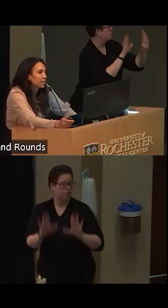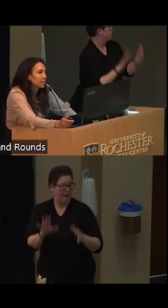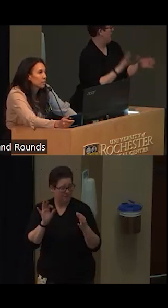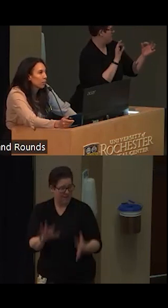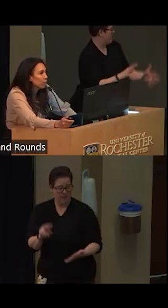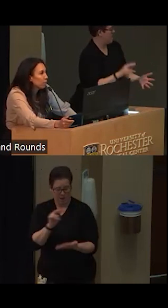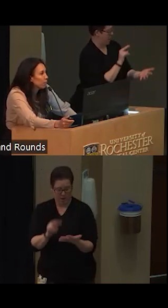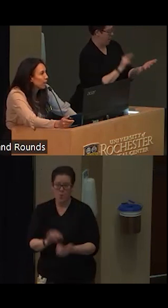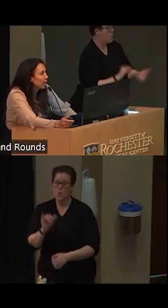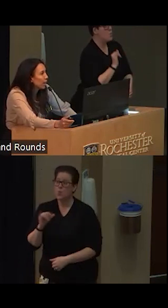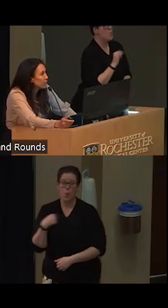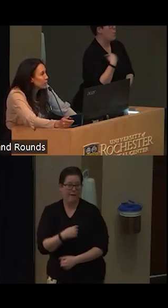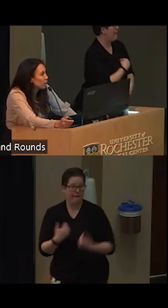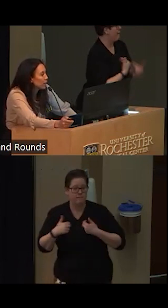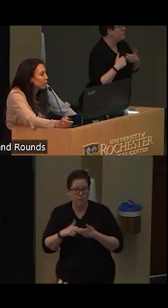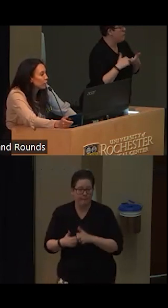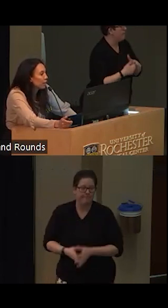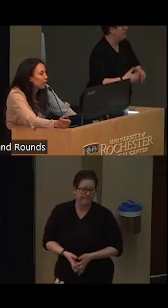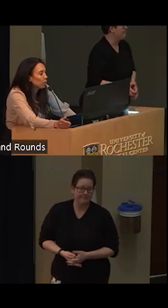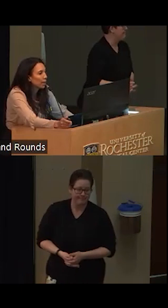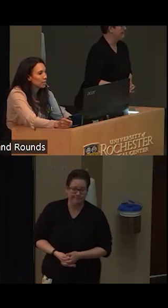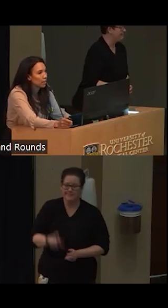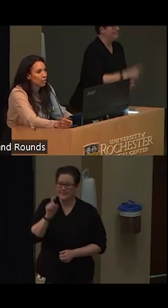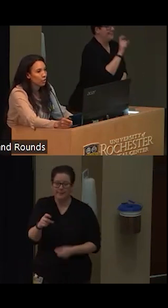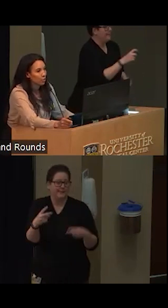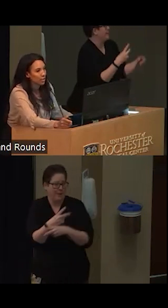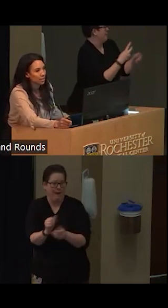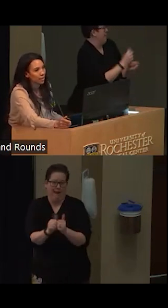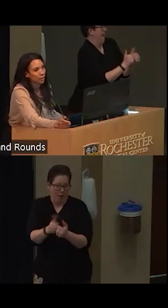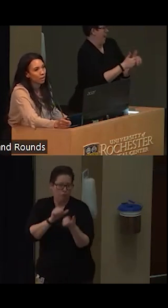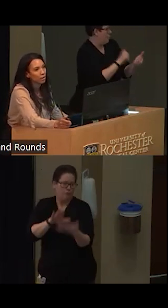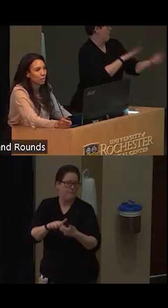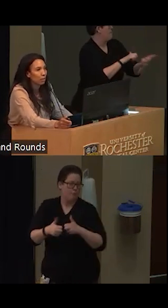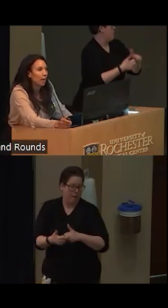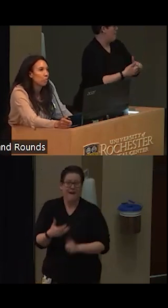realized that this is a problem and we need to find ways to address it and we also know that